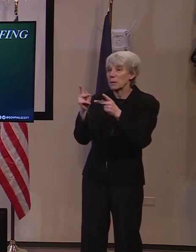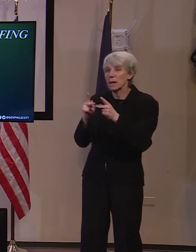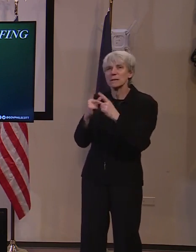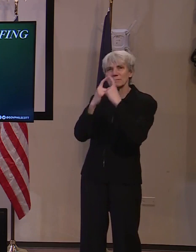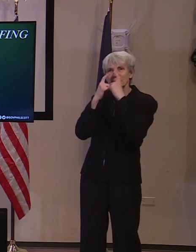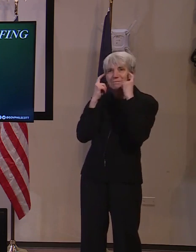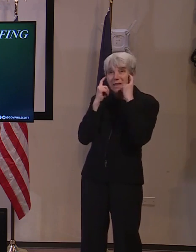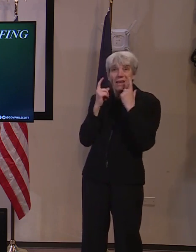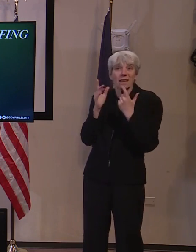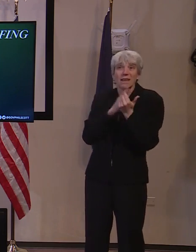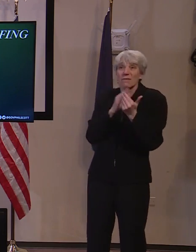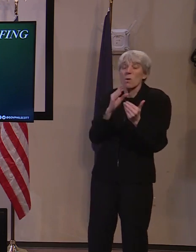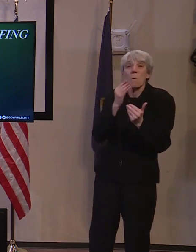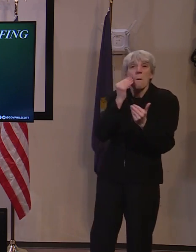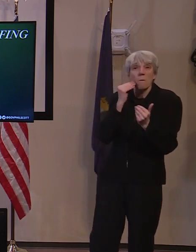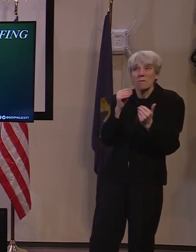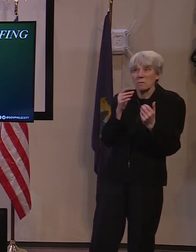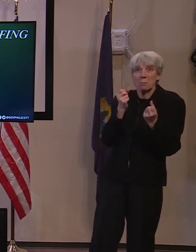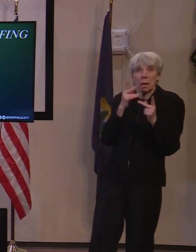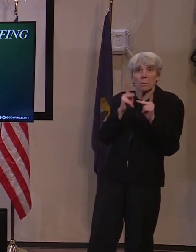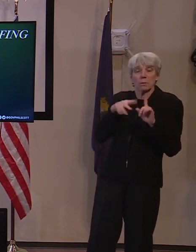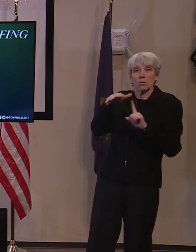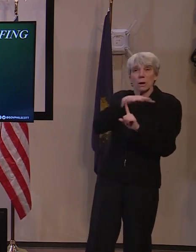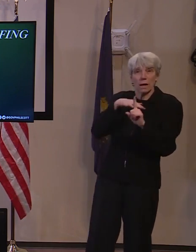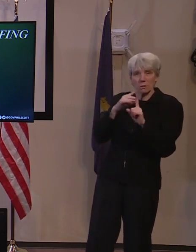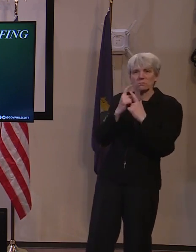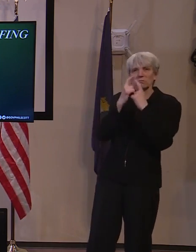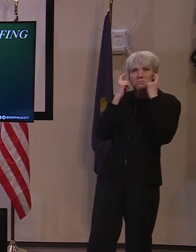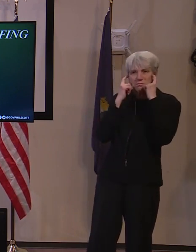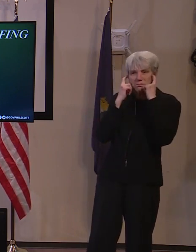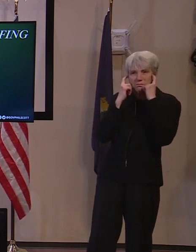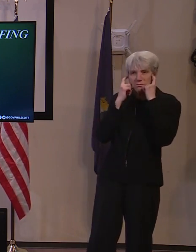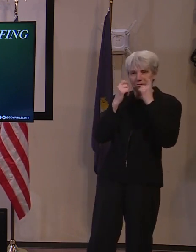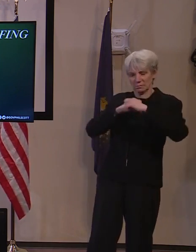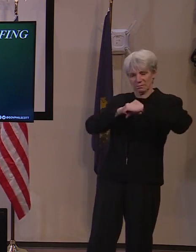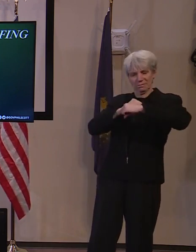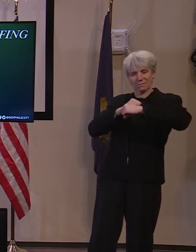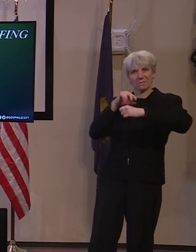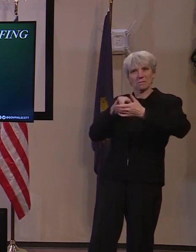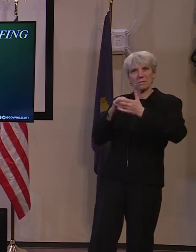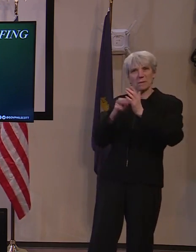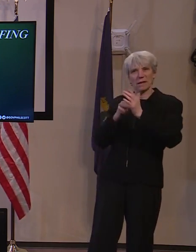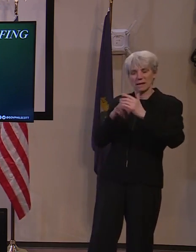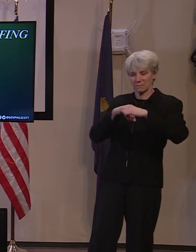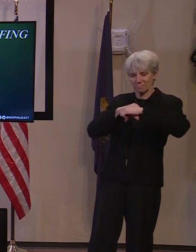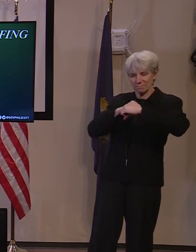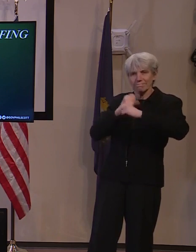what does protect really mean? Protect one another? Think of the most